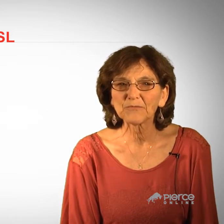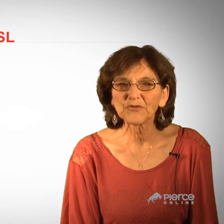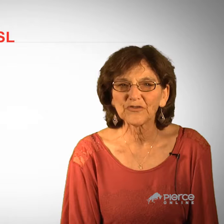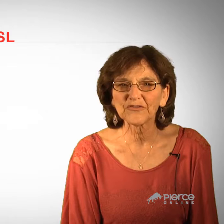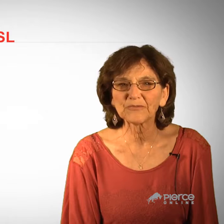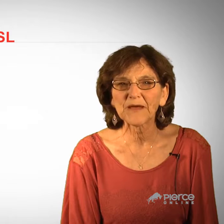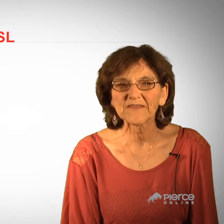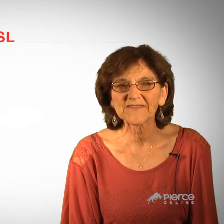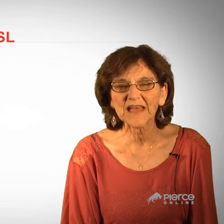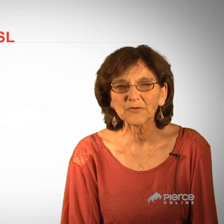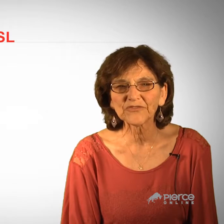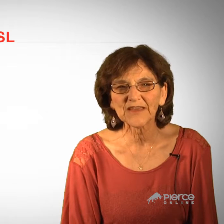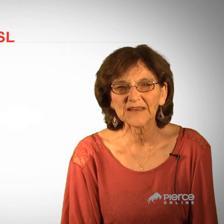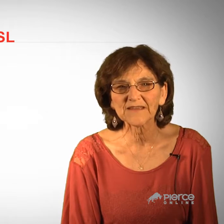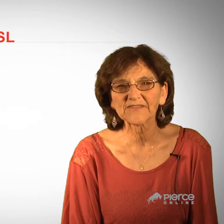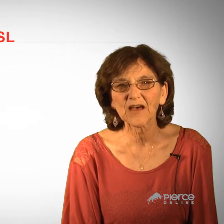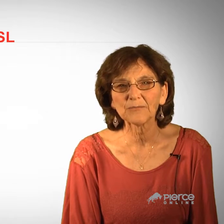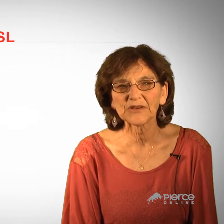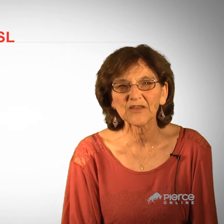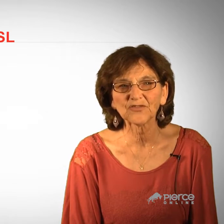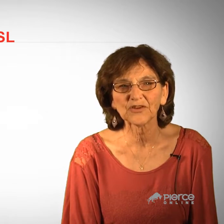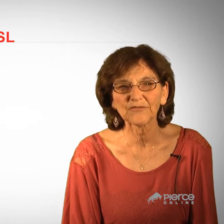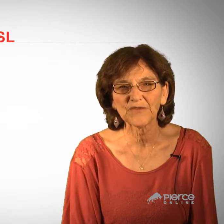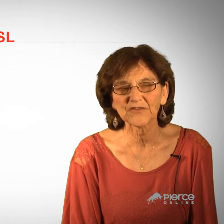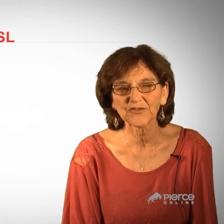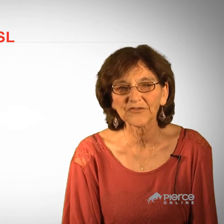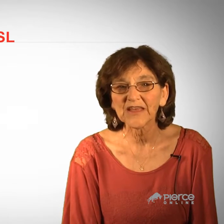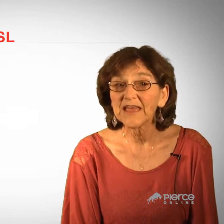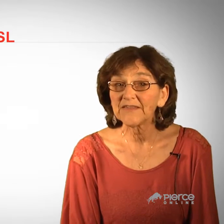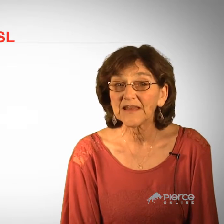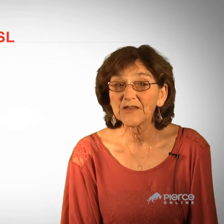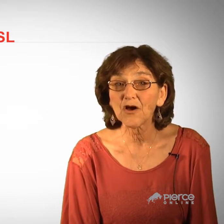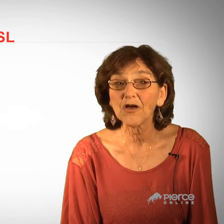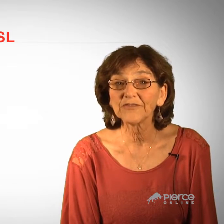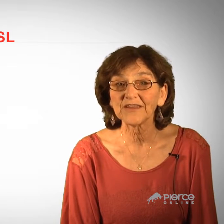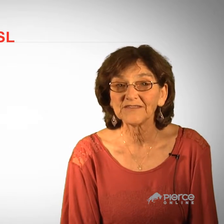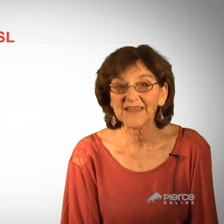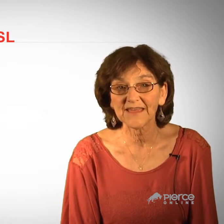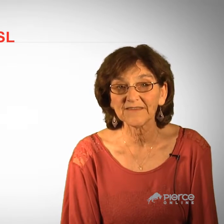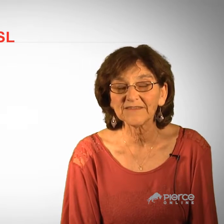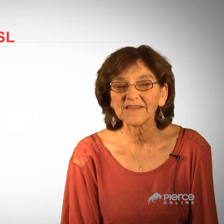produced by the simultaneous combination of features that he called DEZ